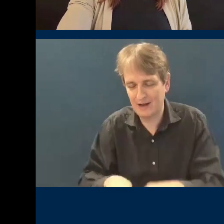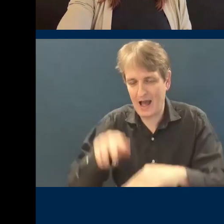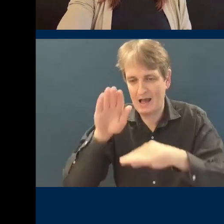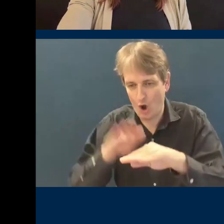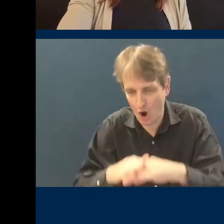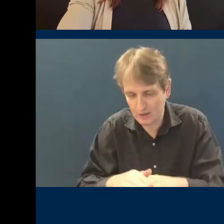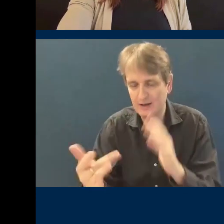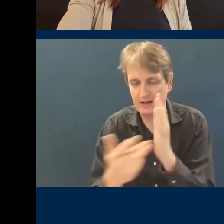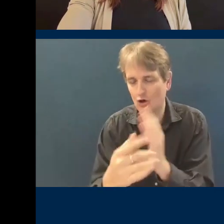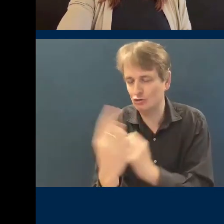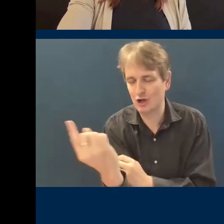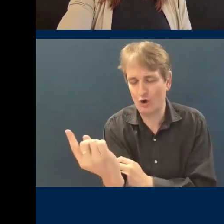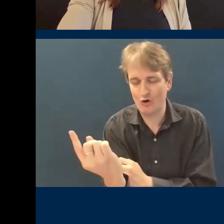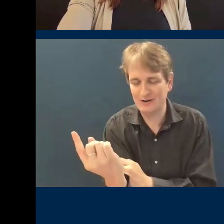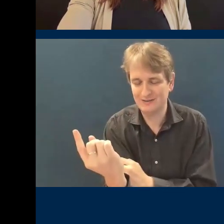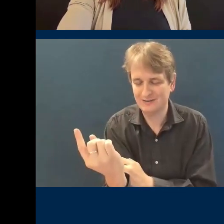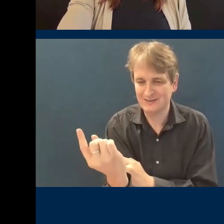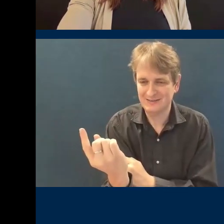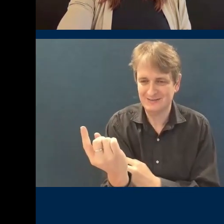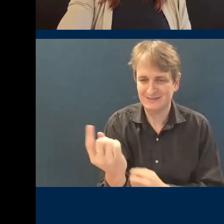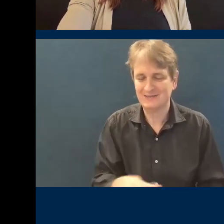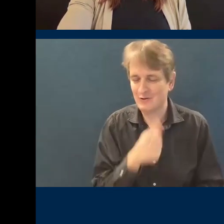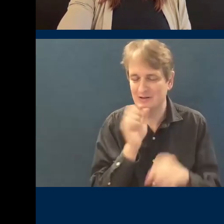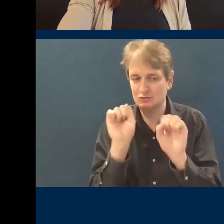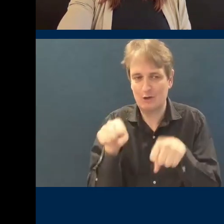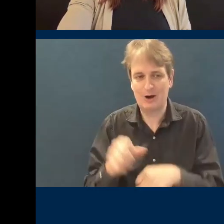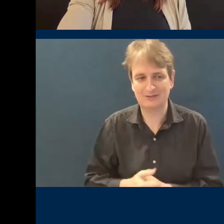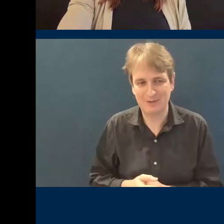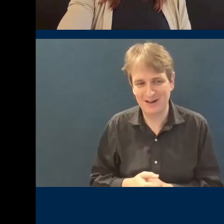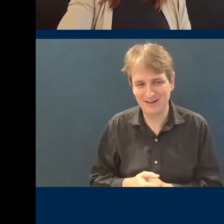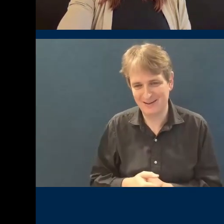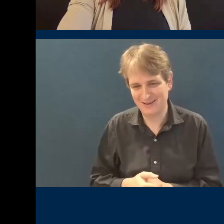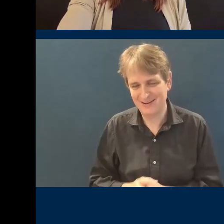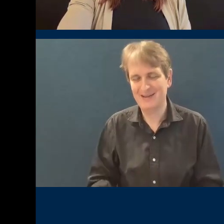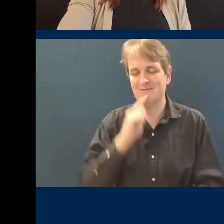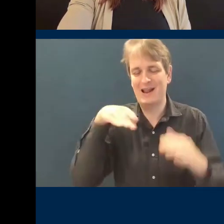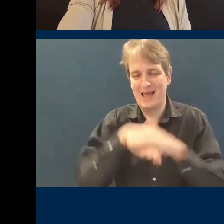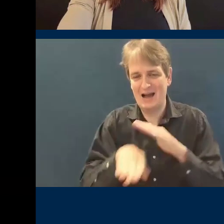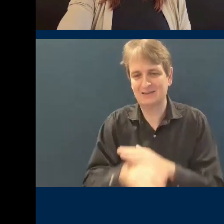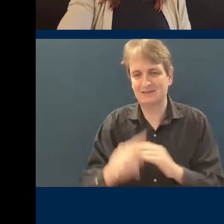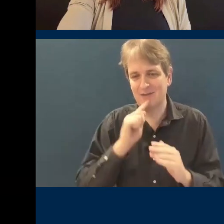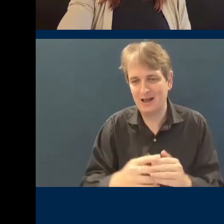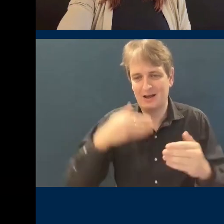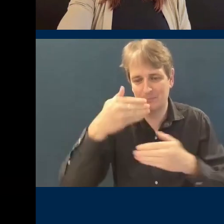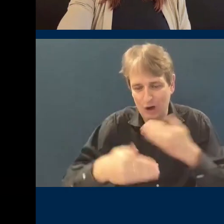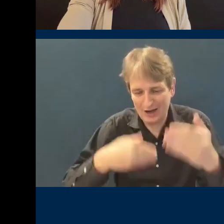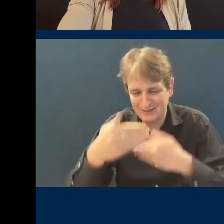so you can't just depend on technology alone for providing access. It's not possible to provide full access.